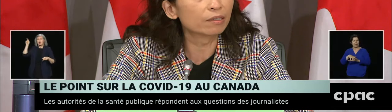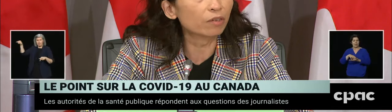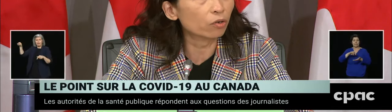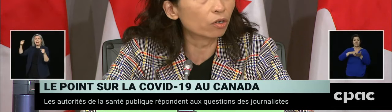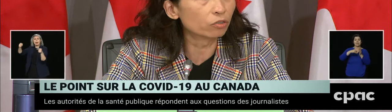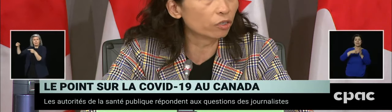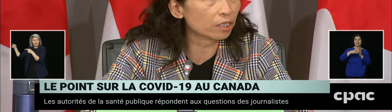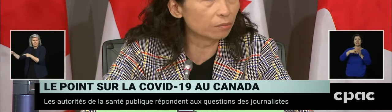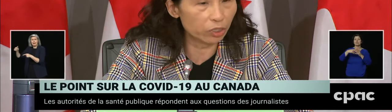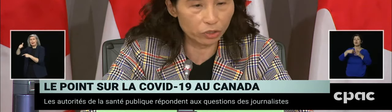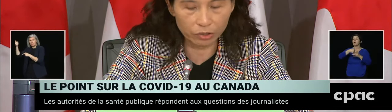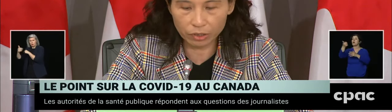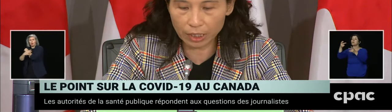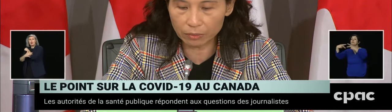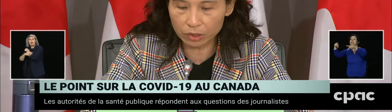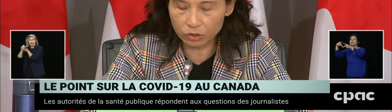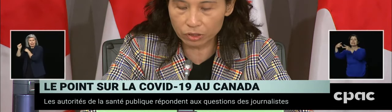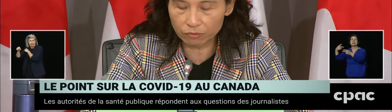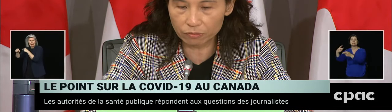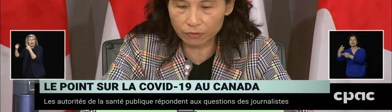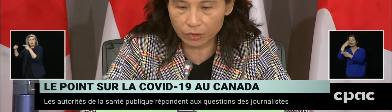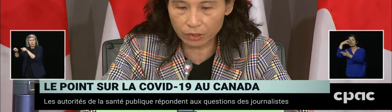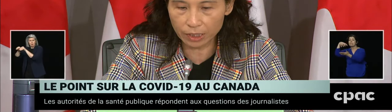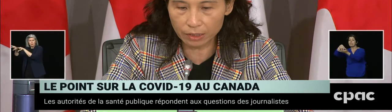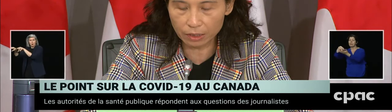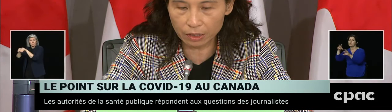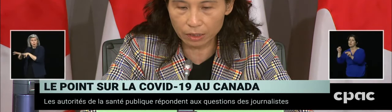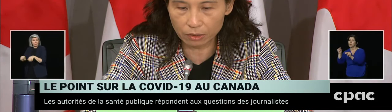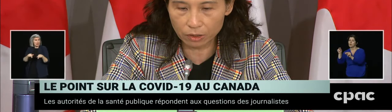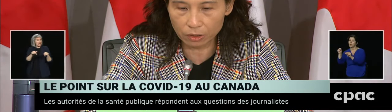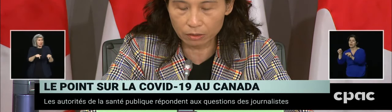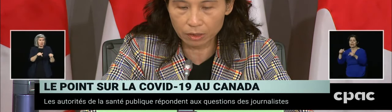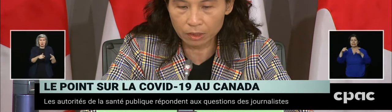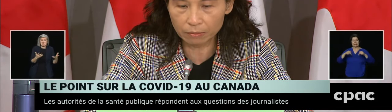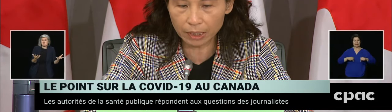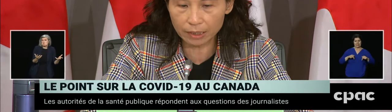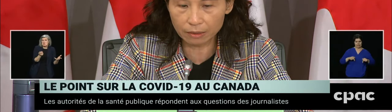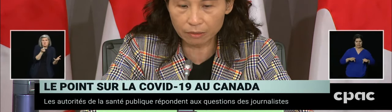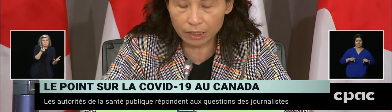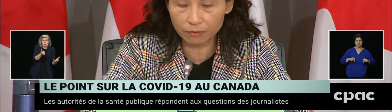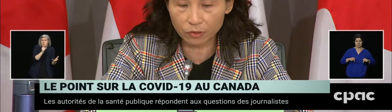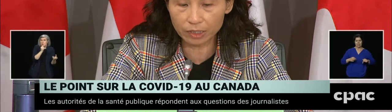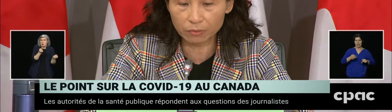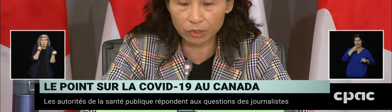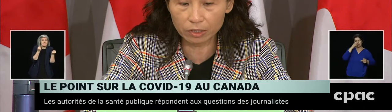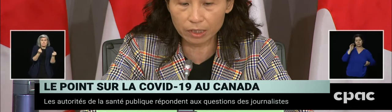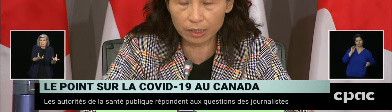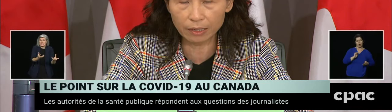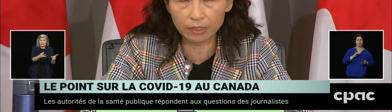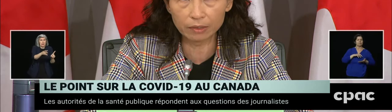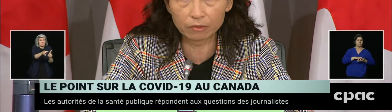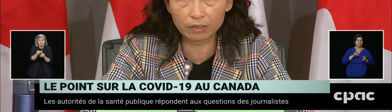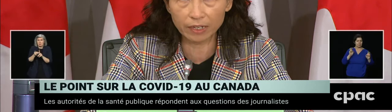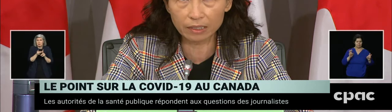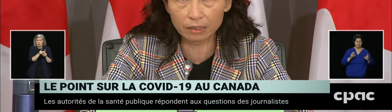WE DIDN'T HAVE THAT MANY CASES, NOR DID WE HAVE SORT OF EXTENSIVE LOCAL TRANSMISSION, SO